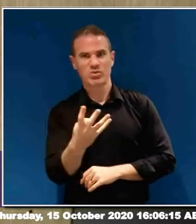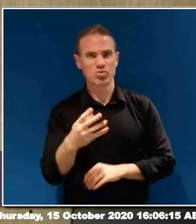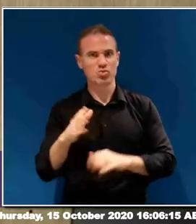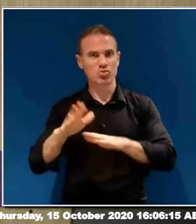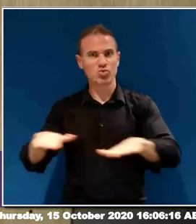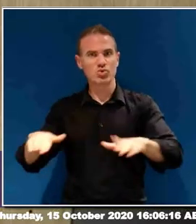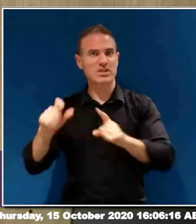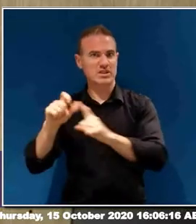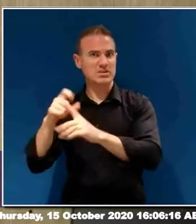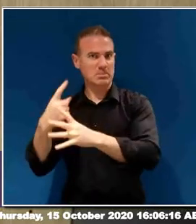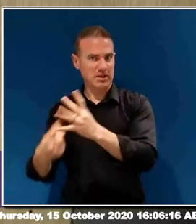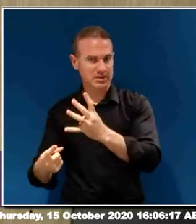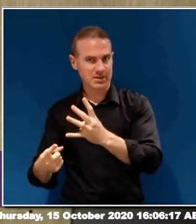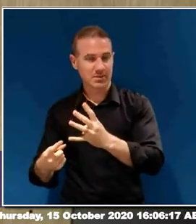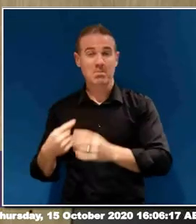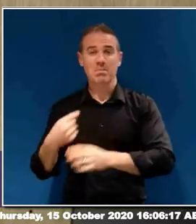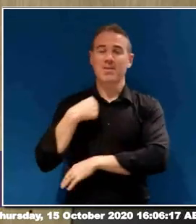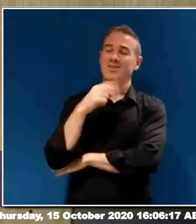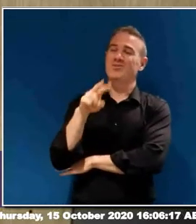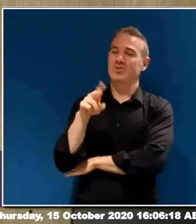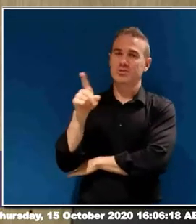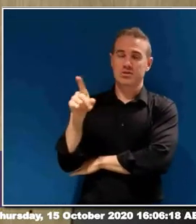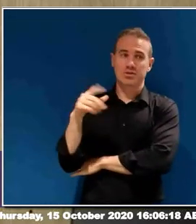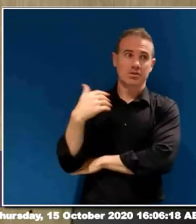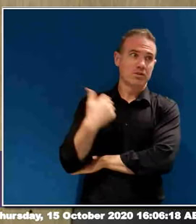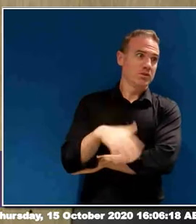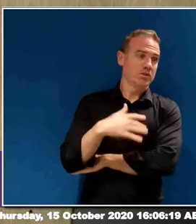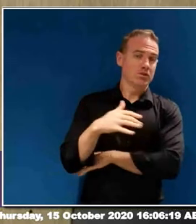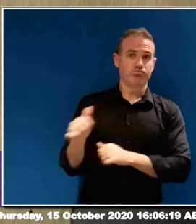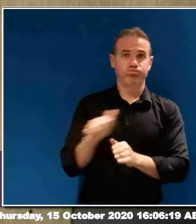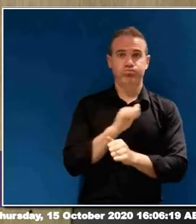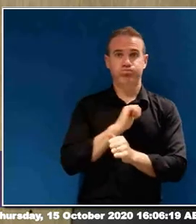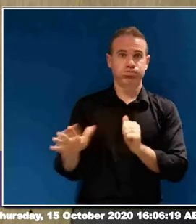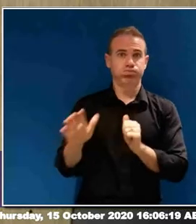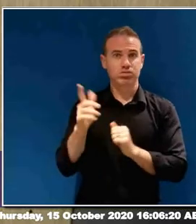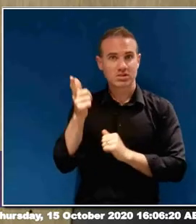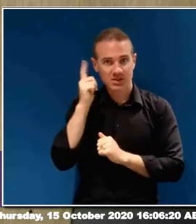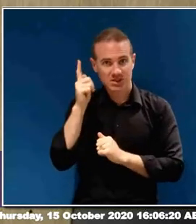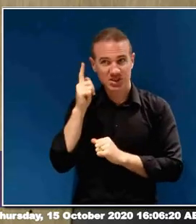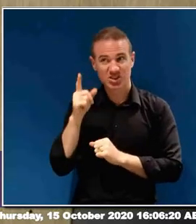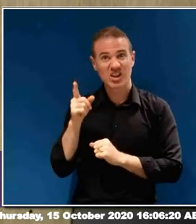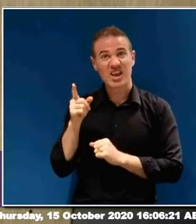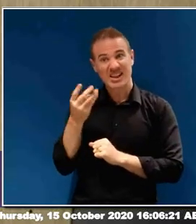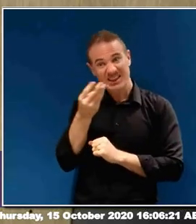She had boys in her class who had been described to us every single year,